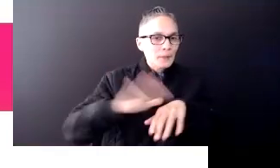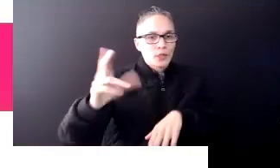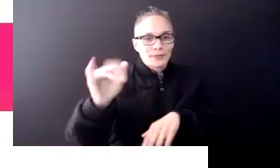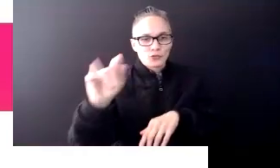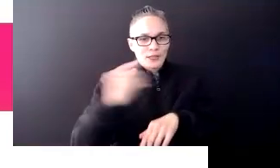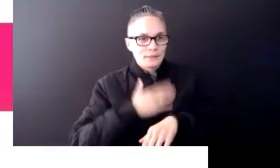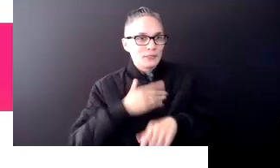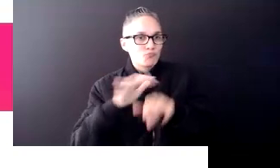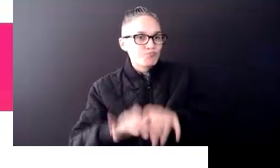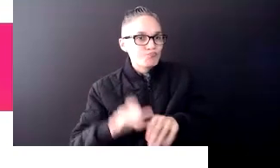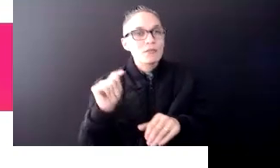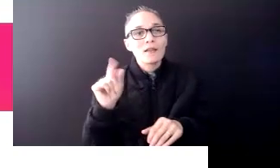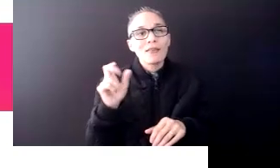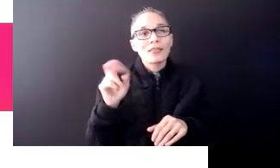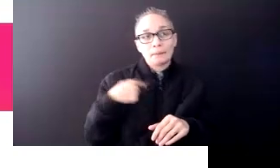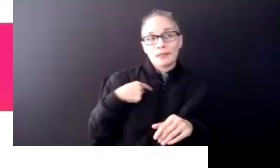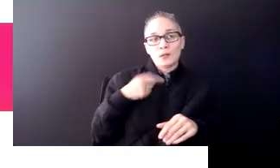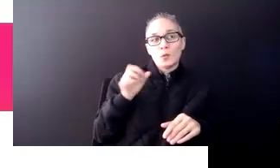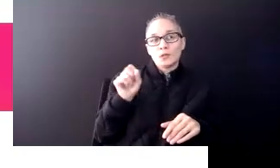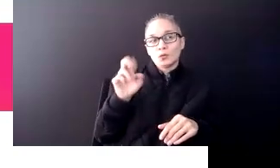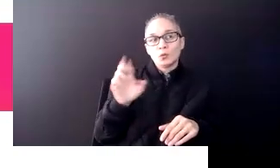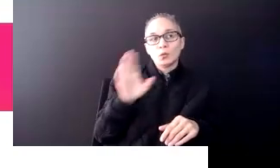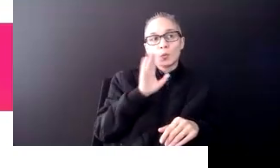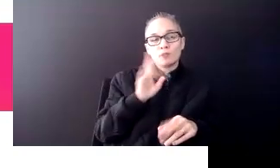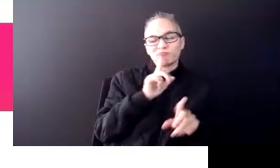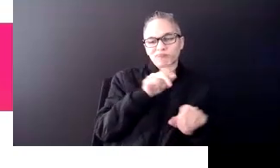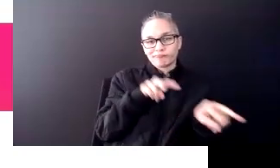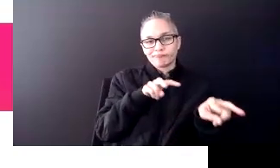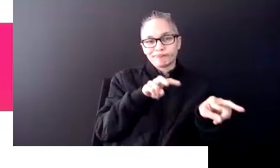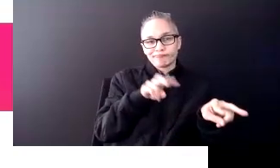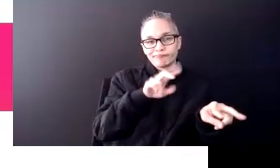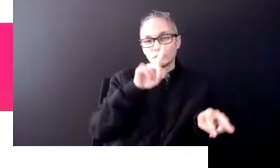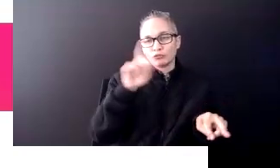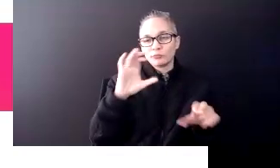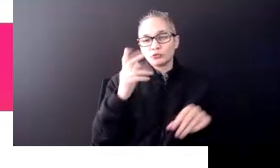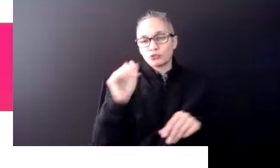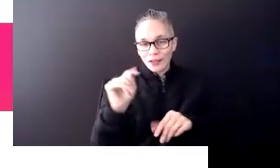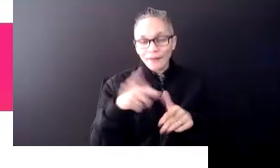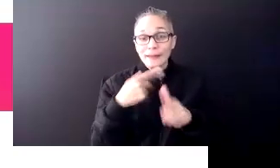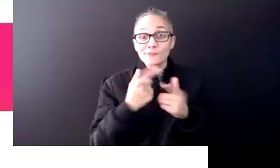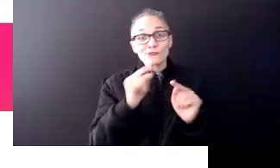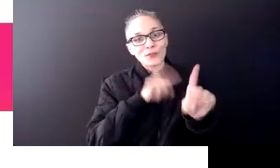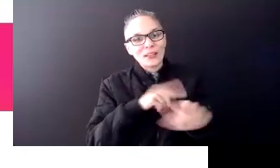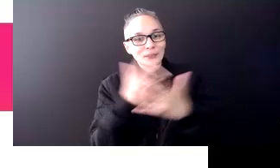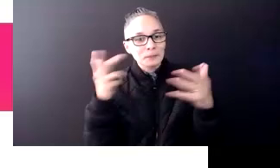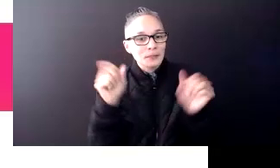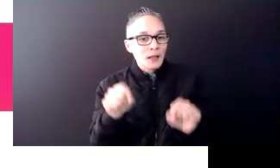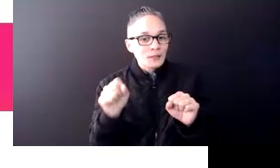Sue or I will be monitoring that and try to answer as many questions as we can in the chat.